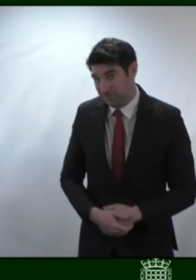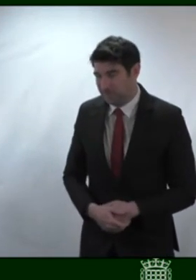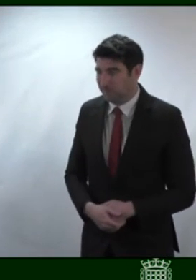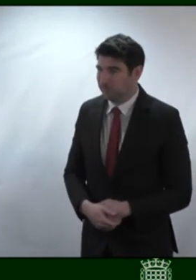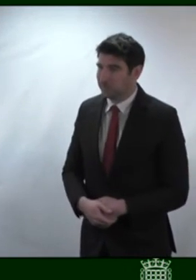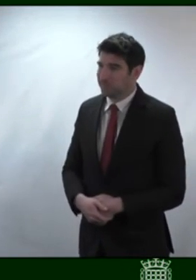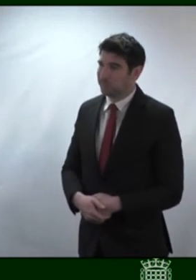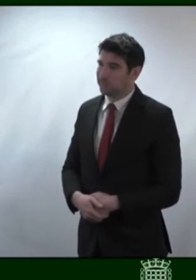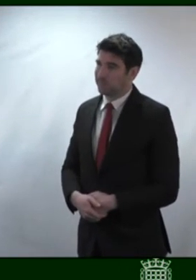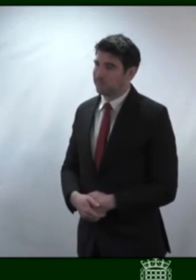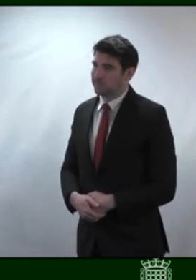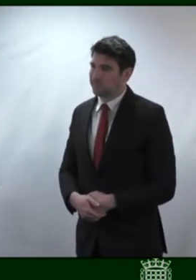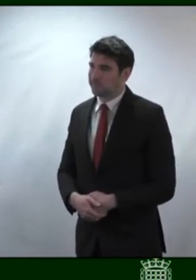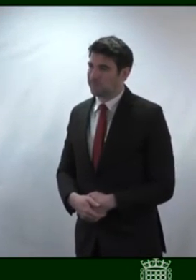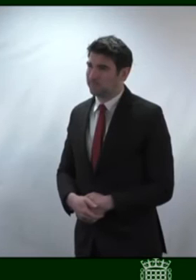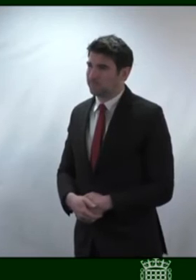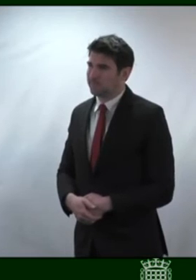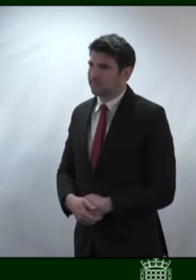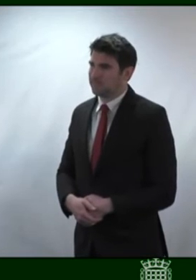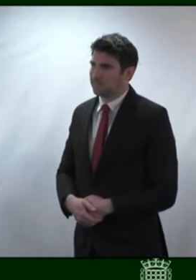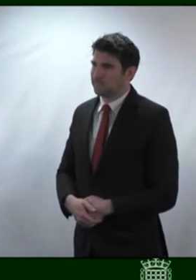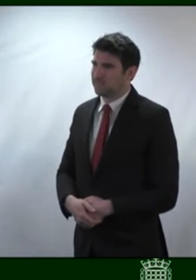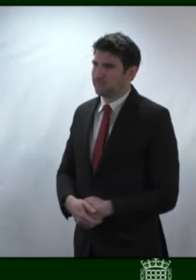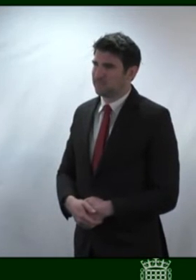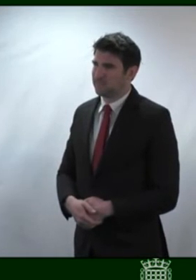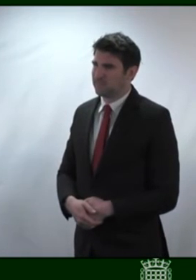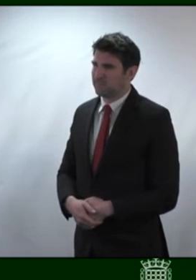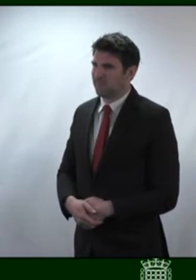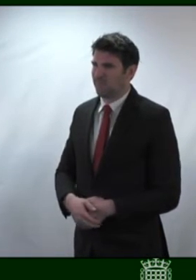I am not quite sure what that was, Mr Speaker, but it certainly wasn’t an answer to the question.